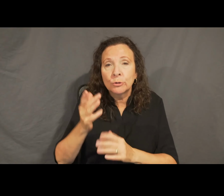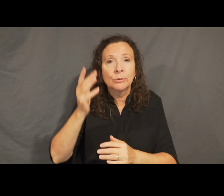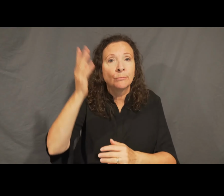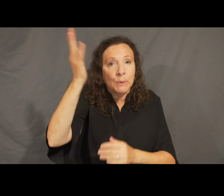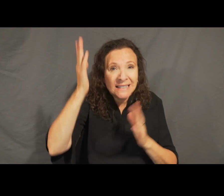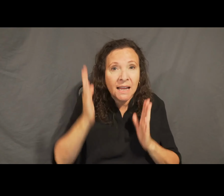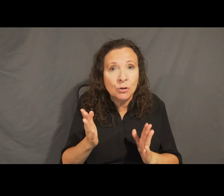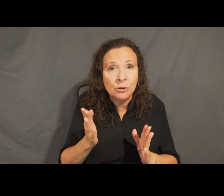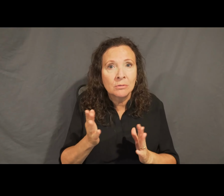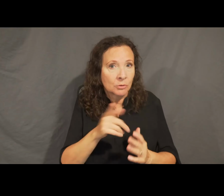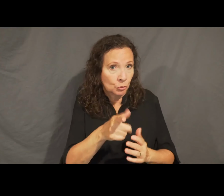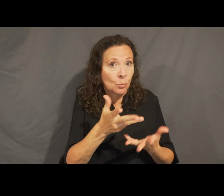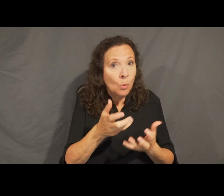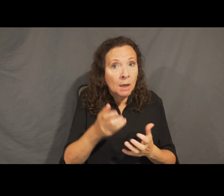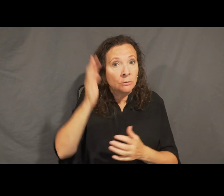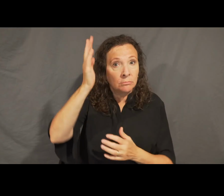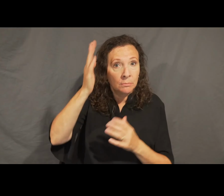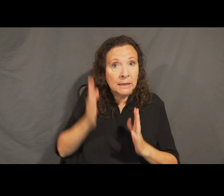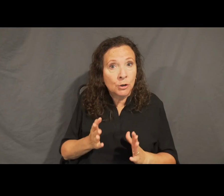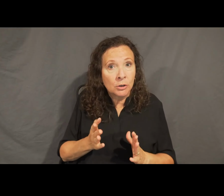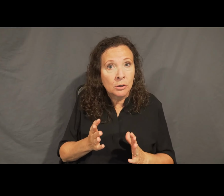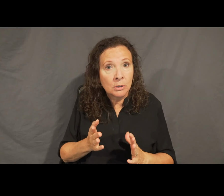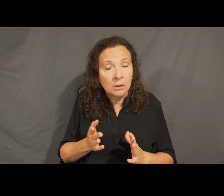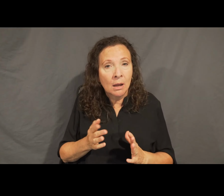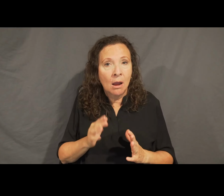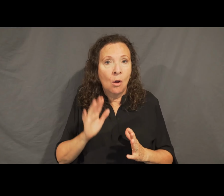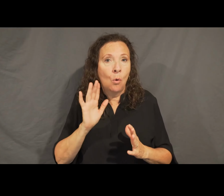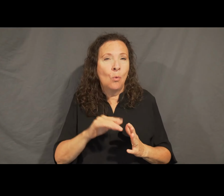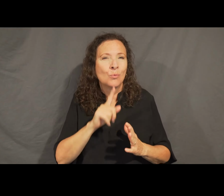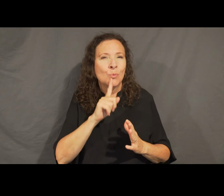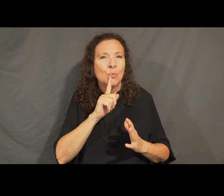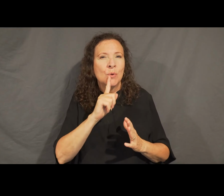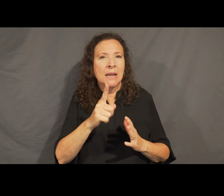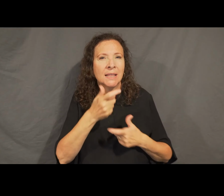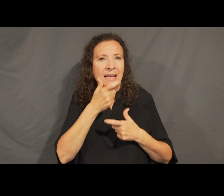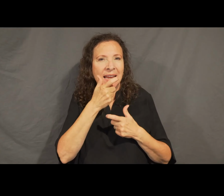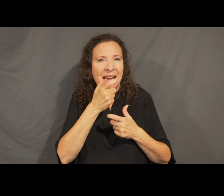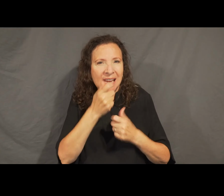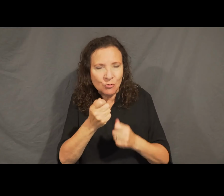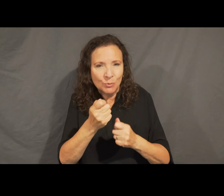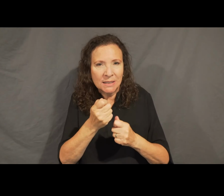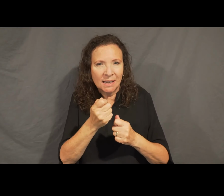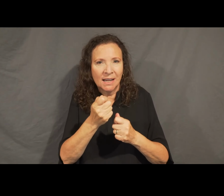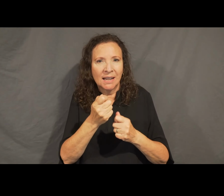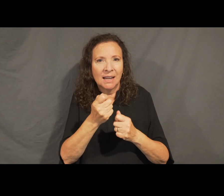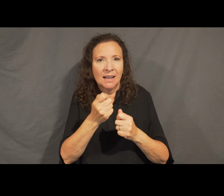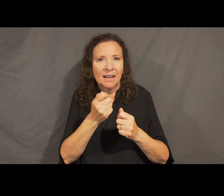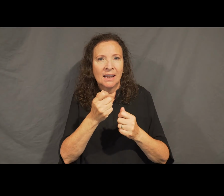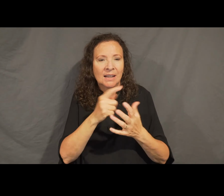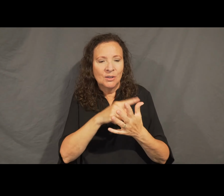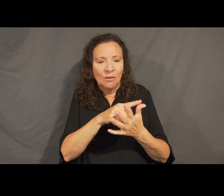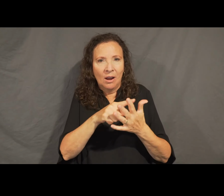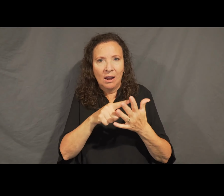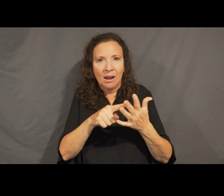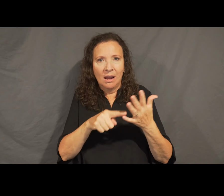in this space, this is a great area to explore and take all your knowledge that you are currently